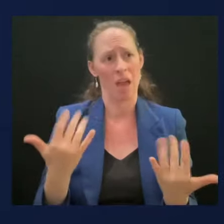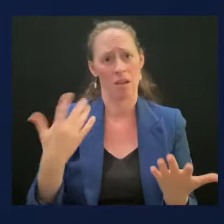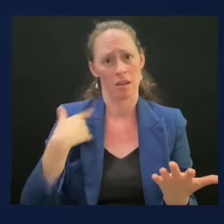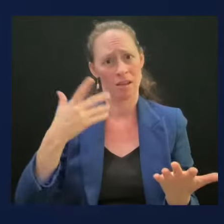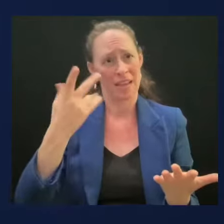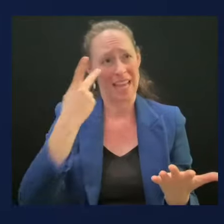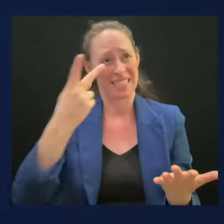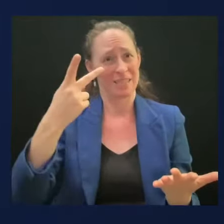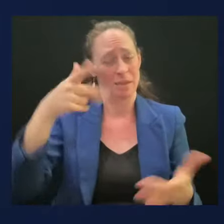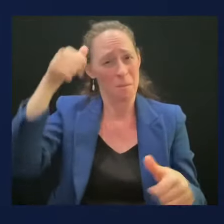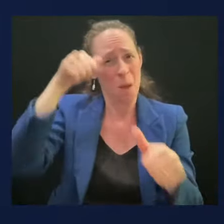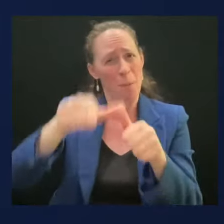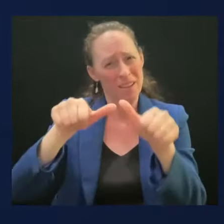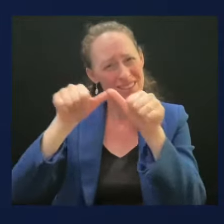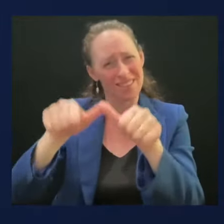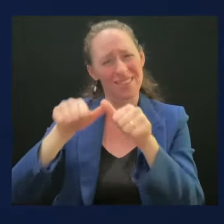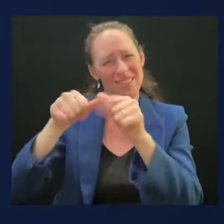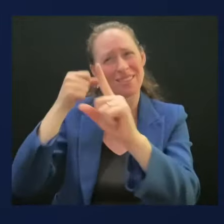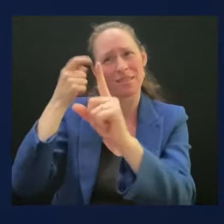not just for some but for all.